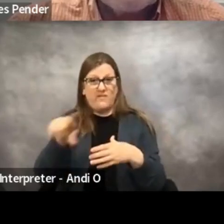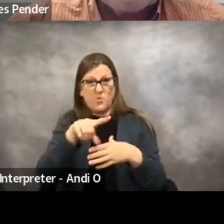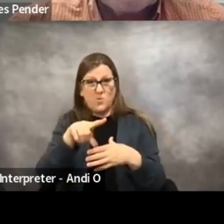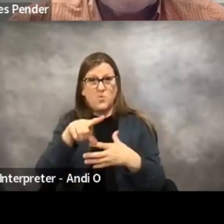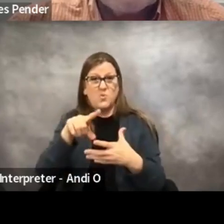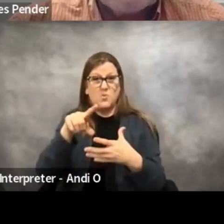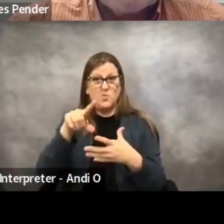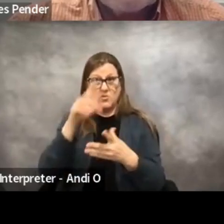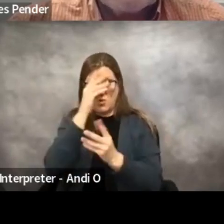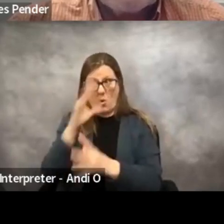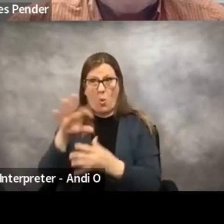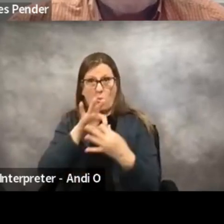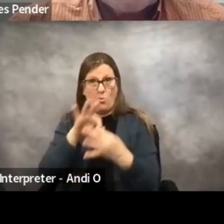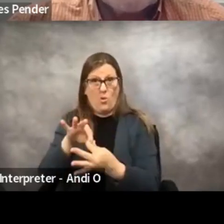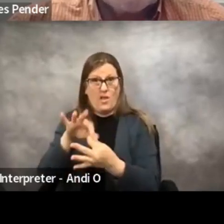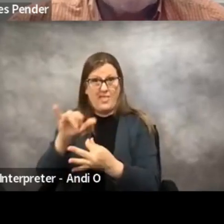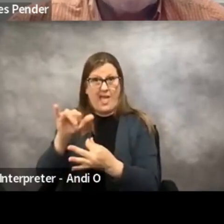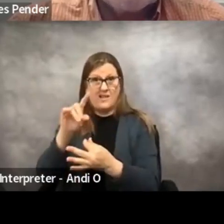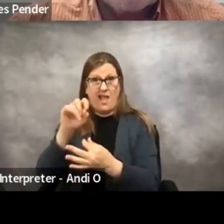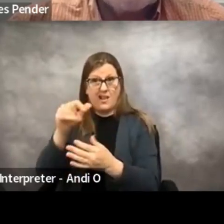reporting on and sharing their data, that would be awesome.